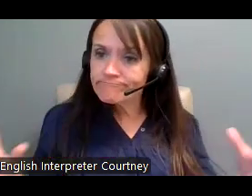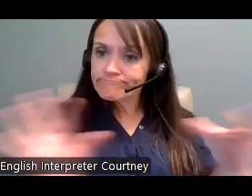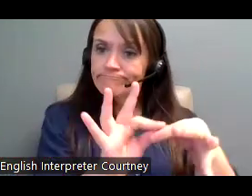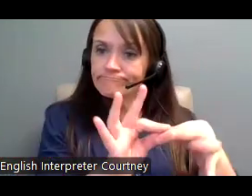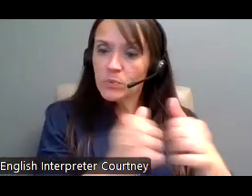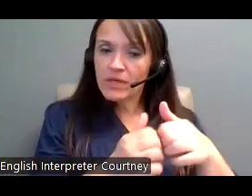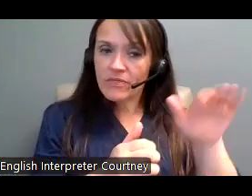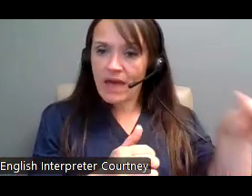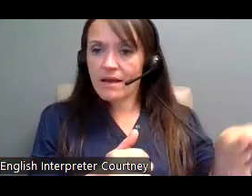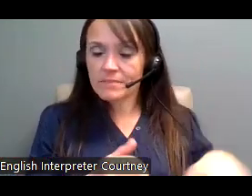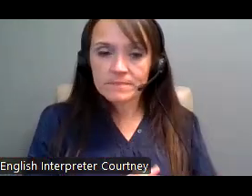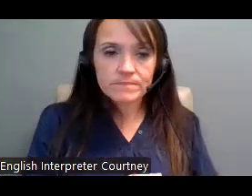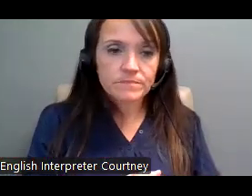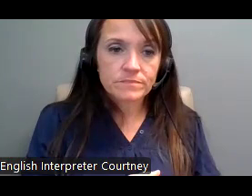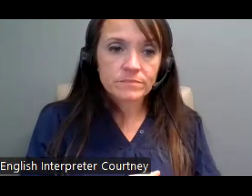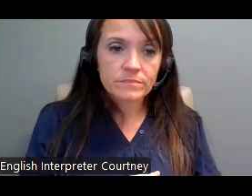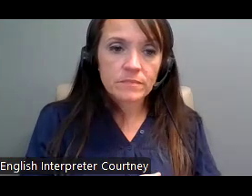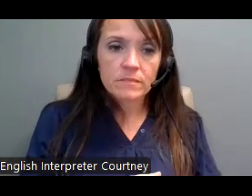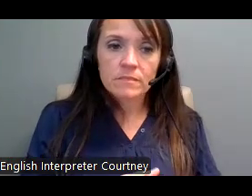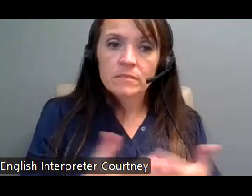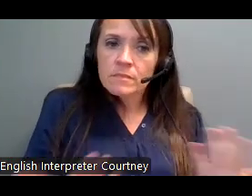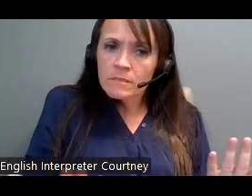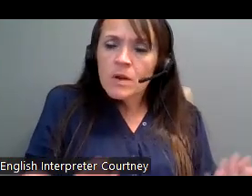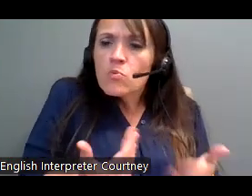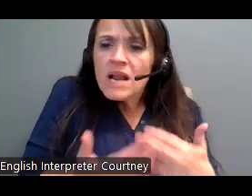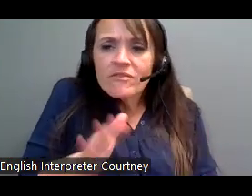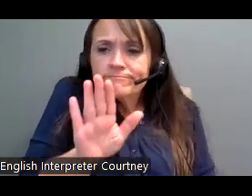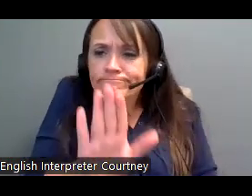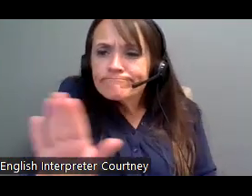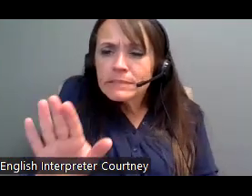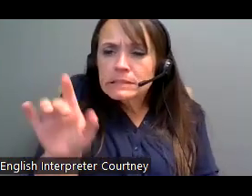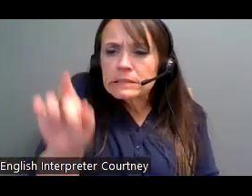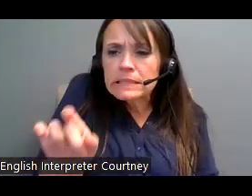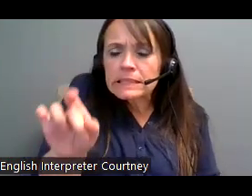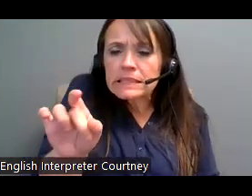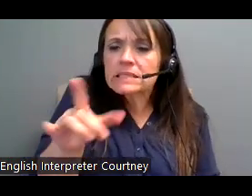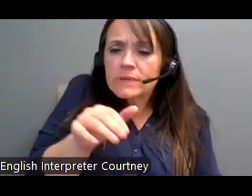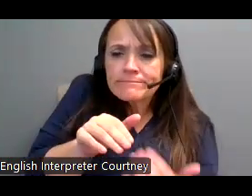identifying all of the needs that they have, not only those that are covered by the waiver, but